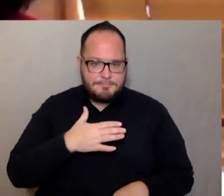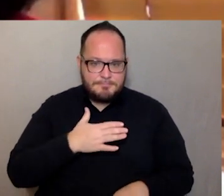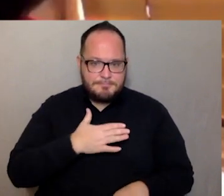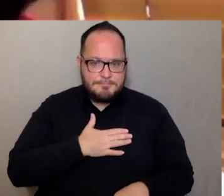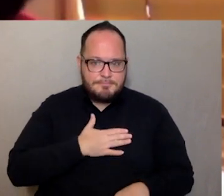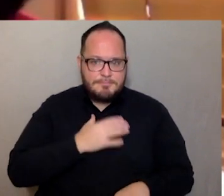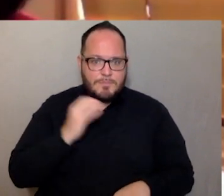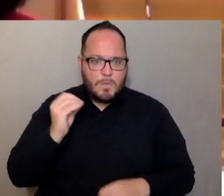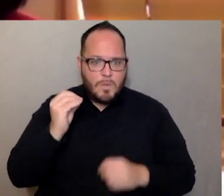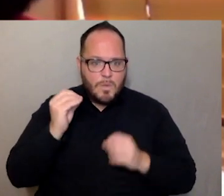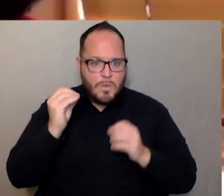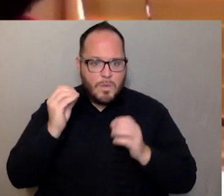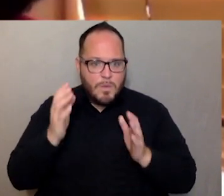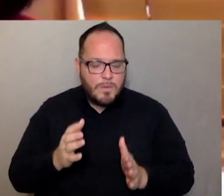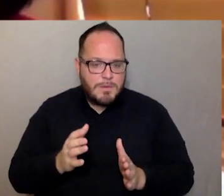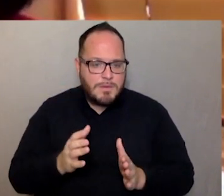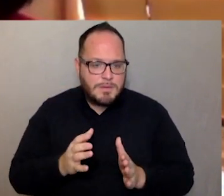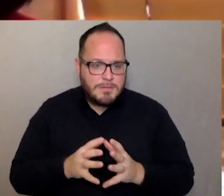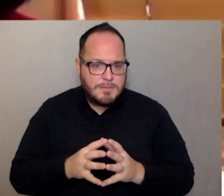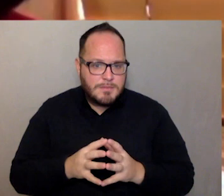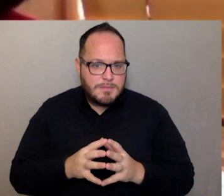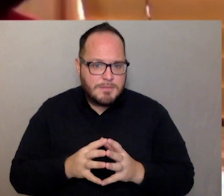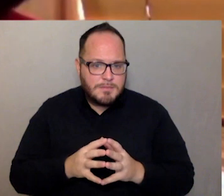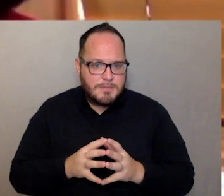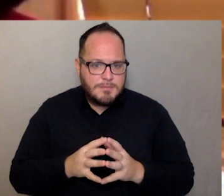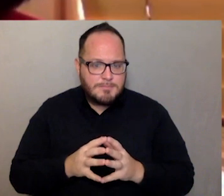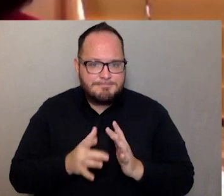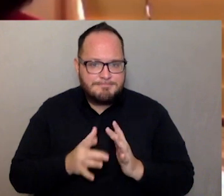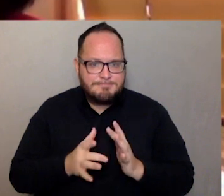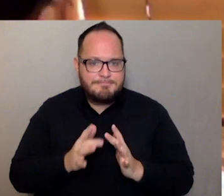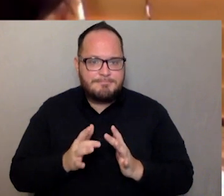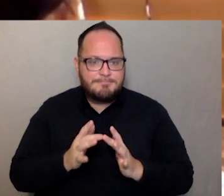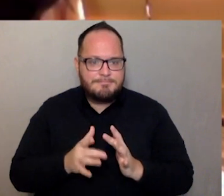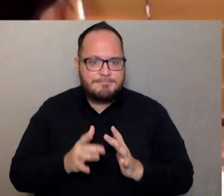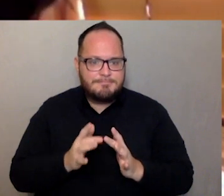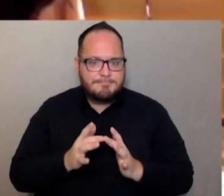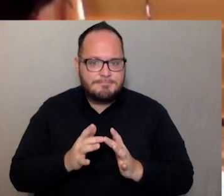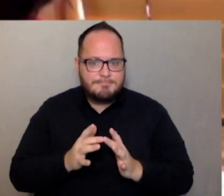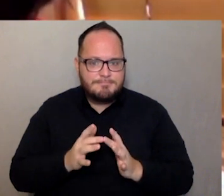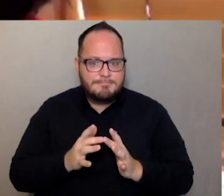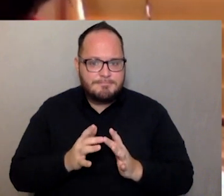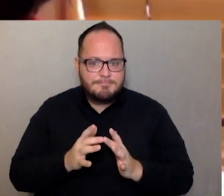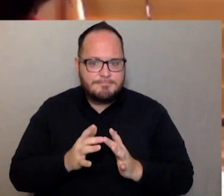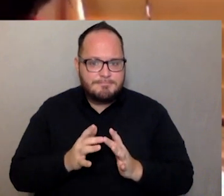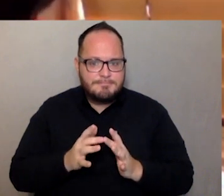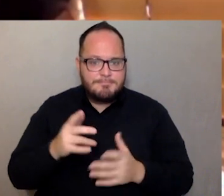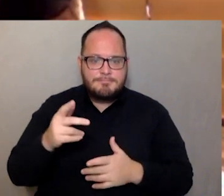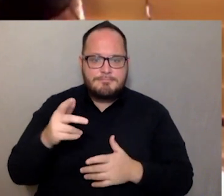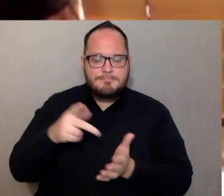TAXES, PAYROLL TAXES, AND PROPERTY TAXES. THEY CONTRIBUTE TO OUR ECONOMY, BUT MORE THAN THAT, THEY